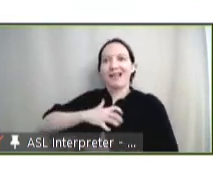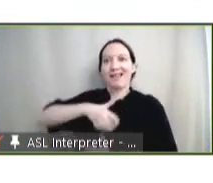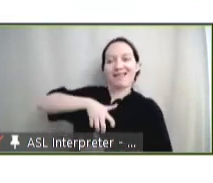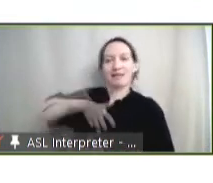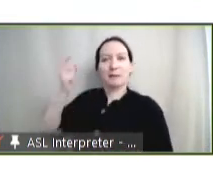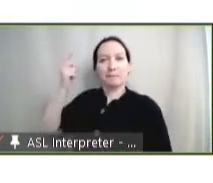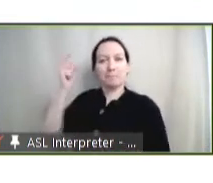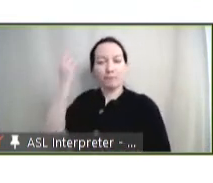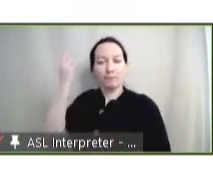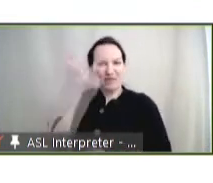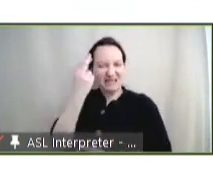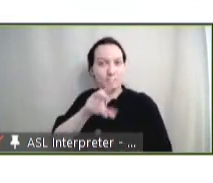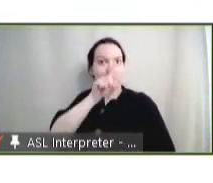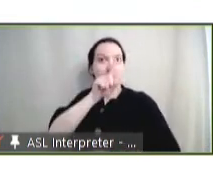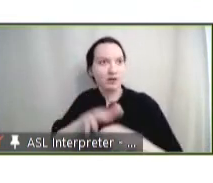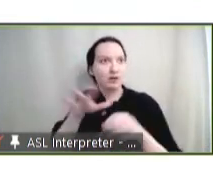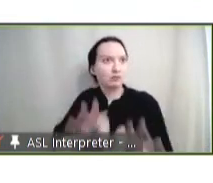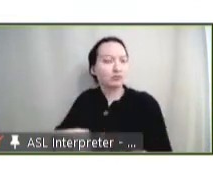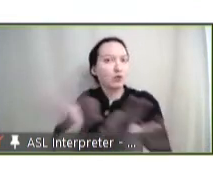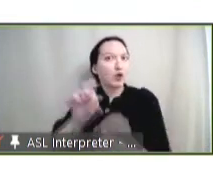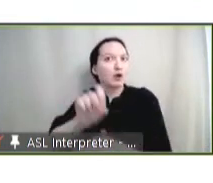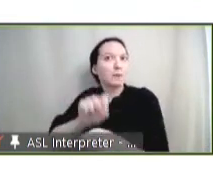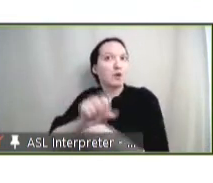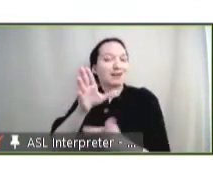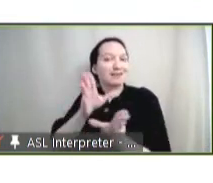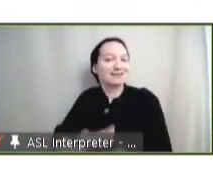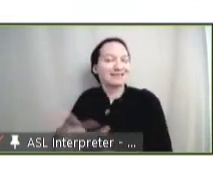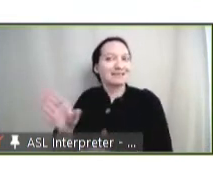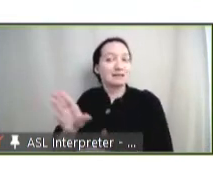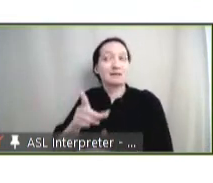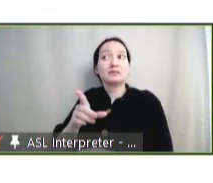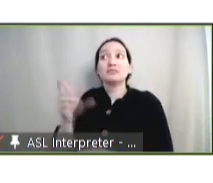commitment of employers to make sure that their employees, even if they do get ill,